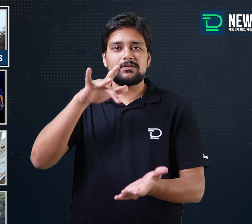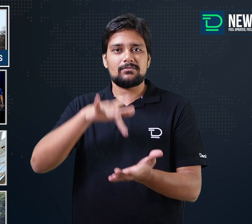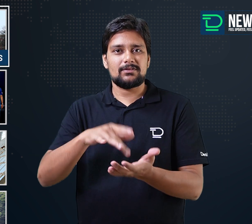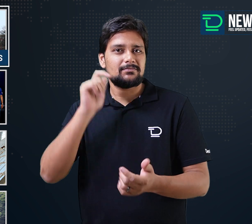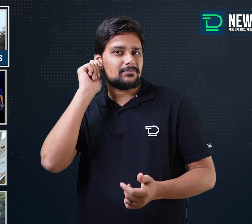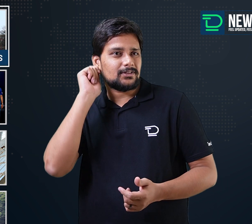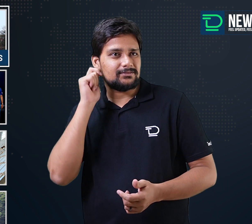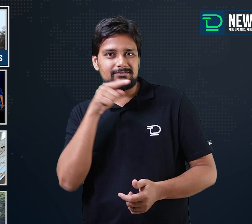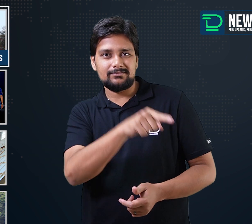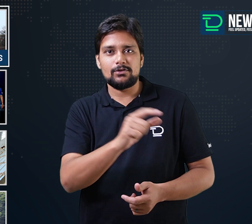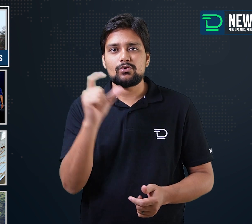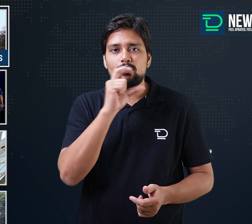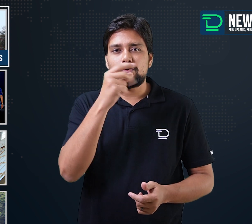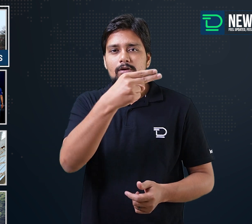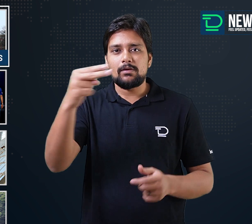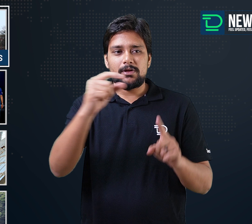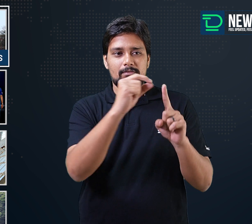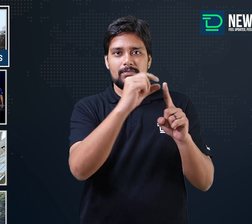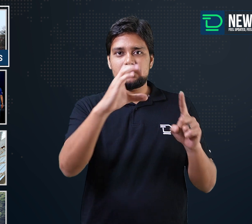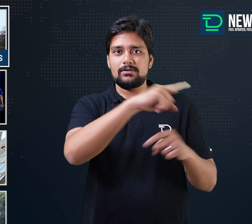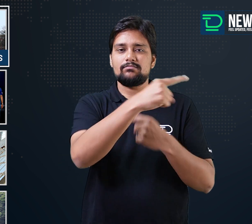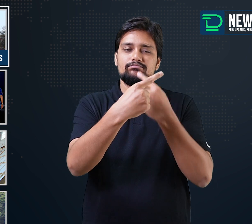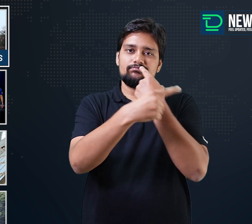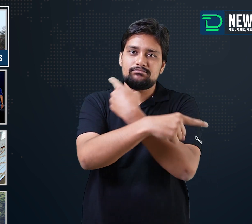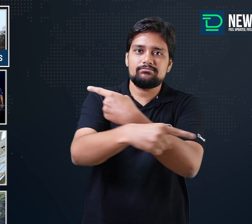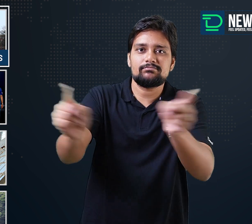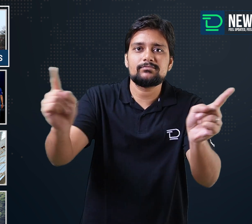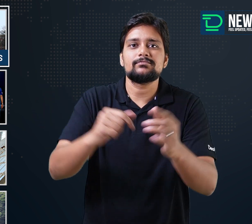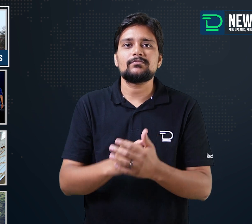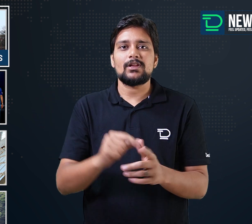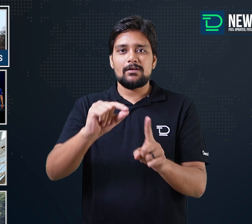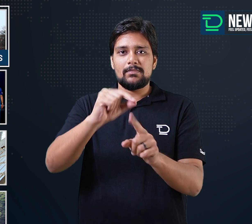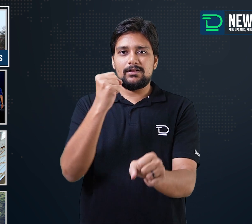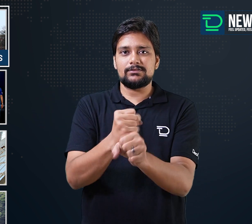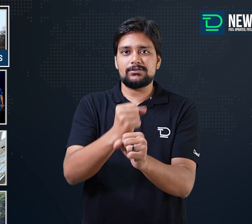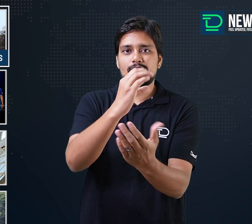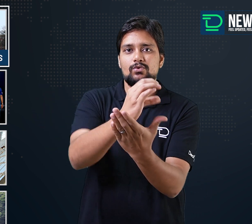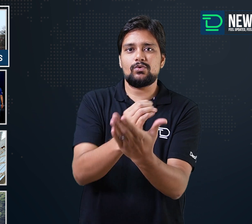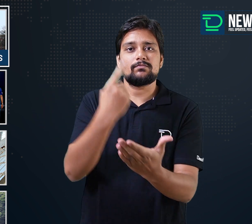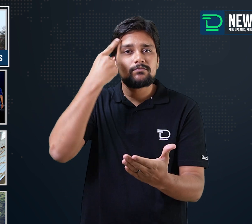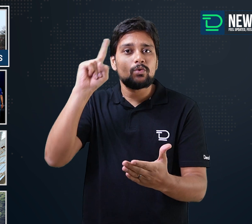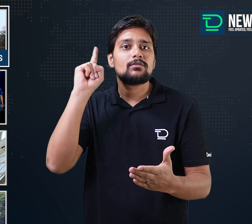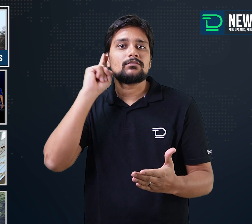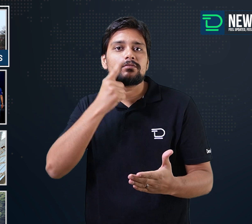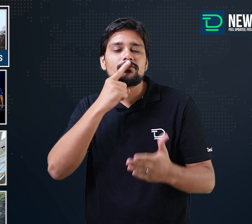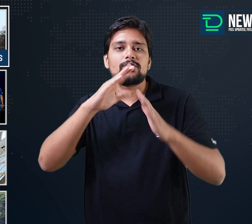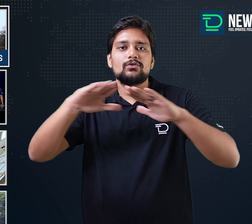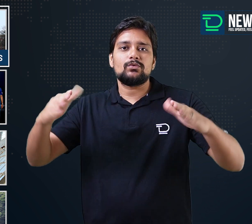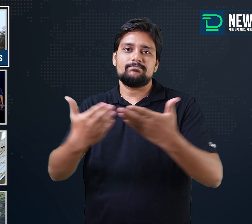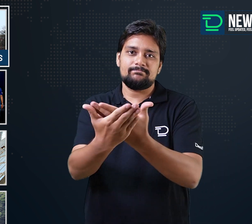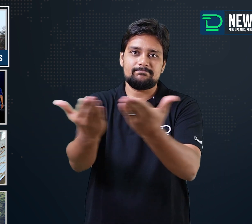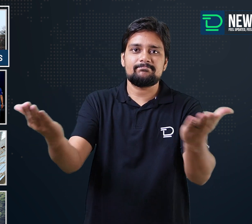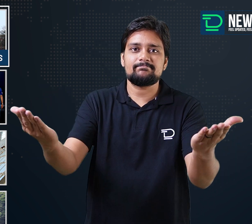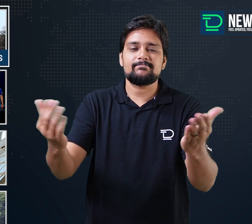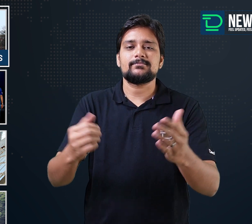Special PG course for Deaf students in Chennai’s Presidency college